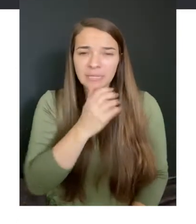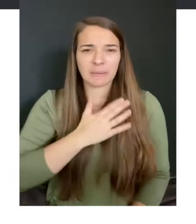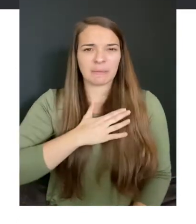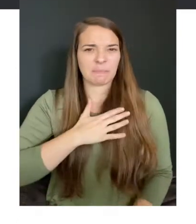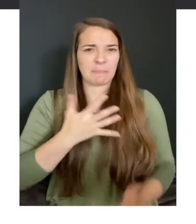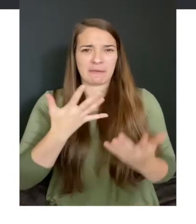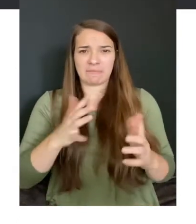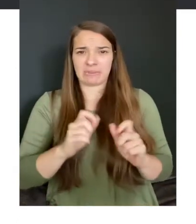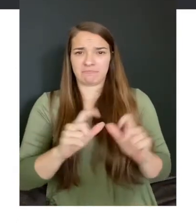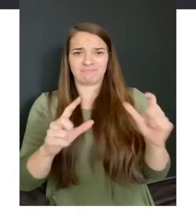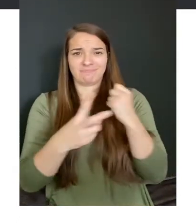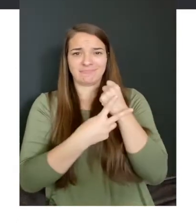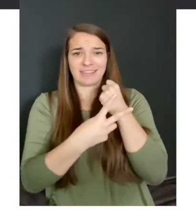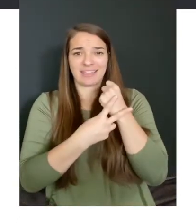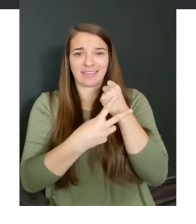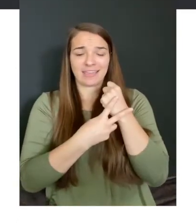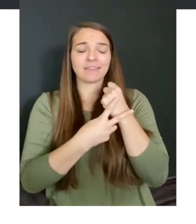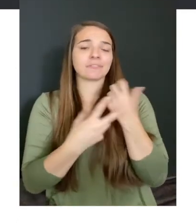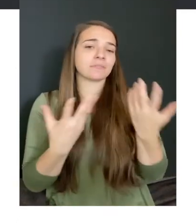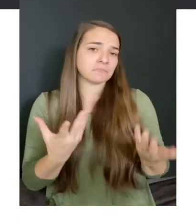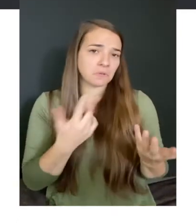because I've logged in before, so I'm going to go ahead and hit sign in.